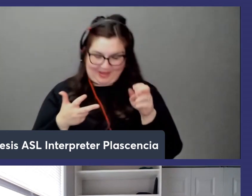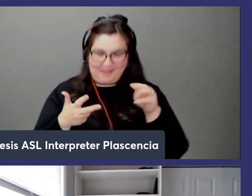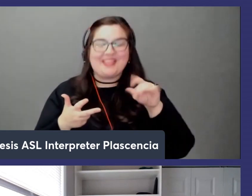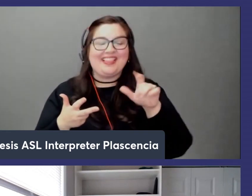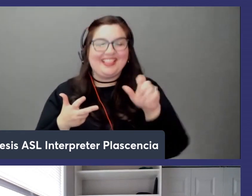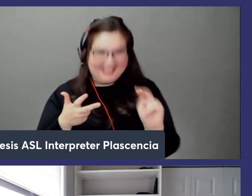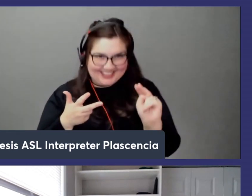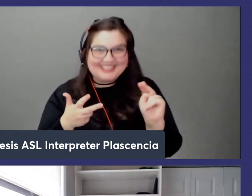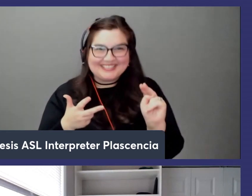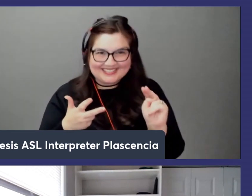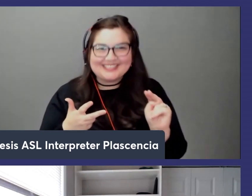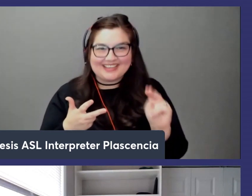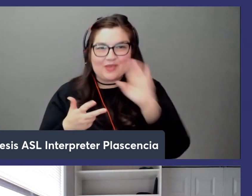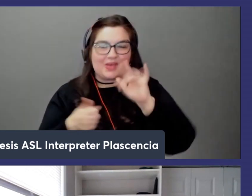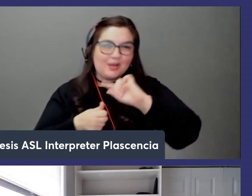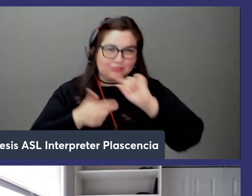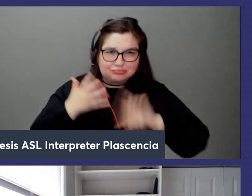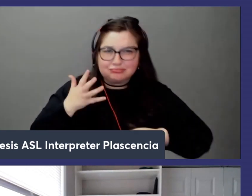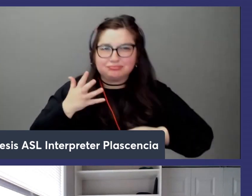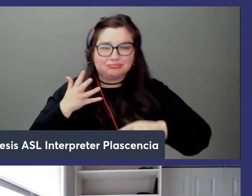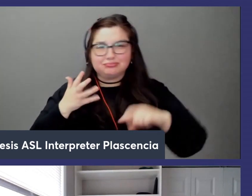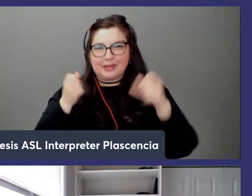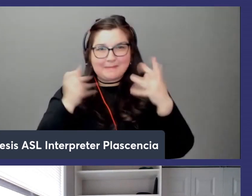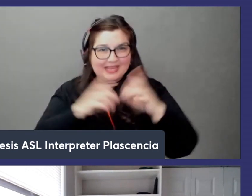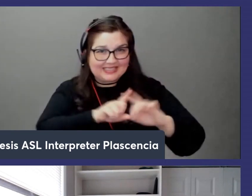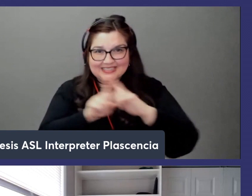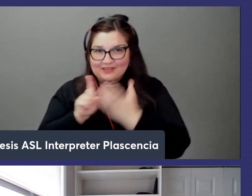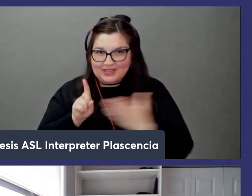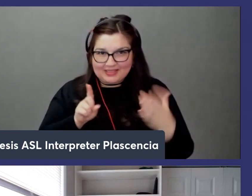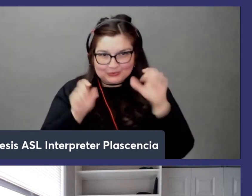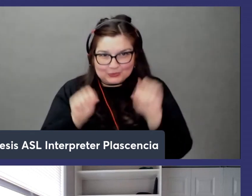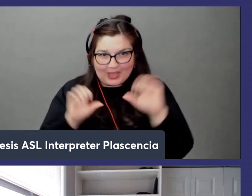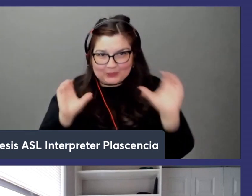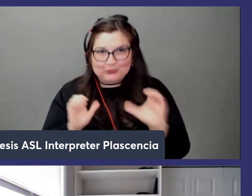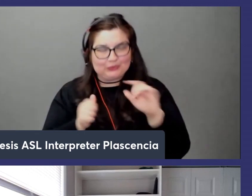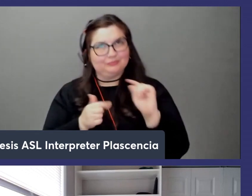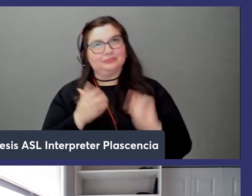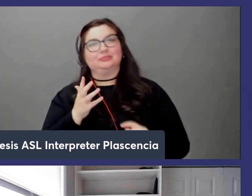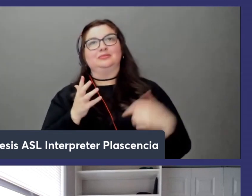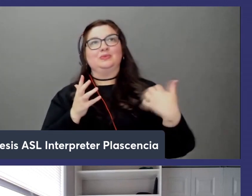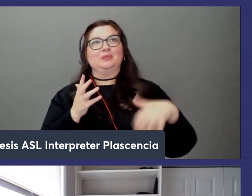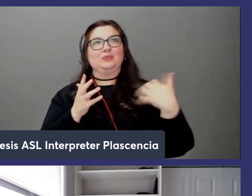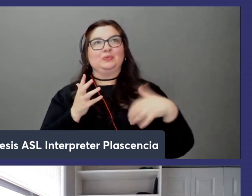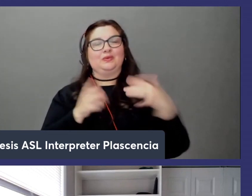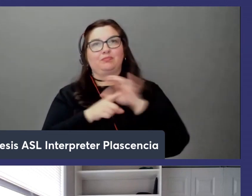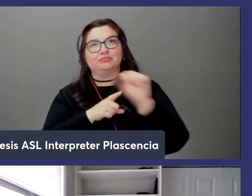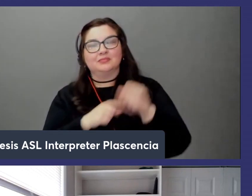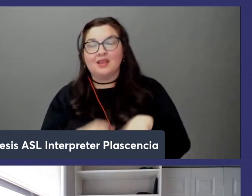on the types of things you can do with Neptune. That's super cool.